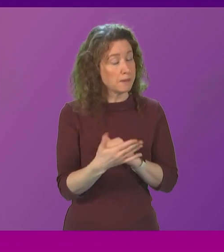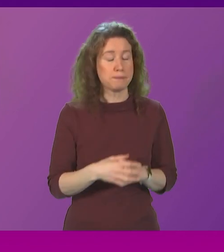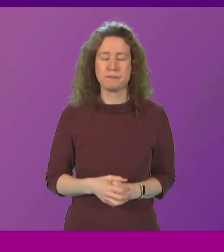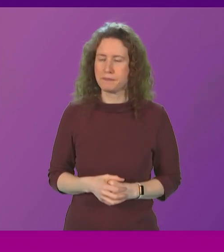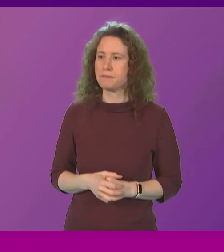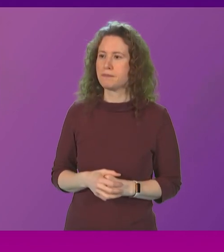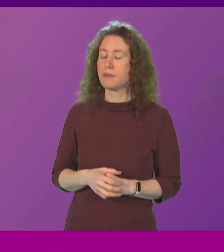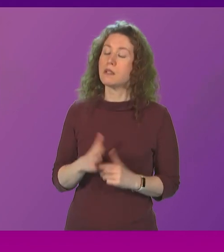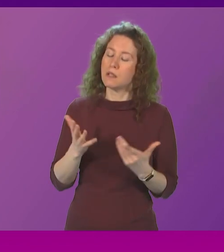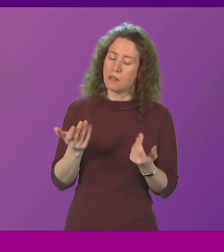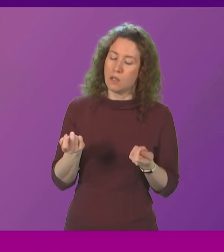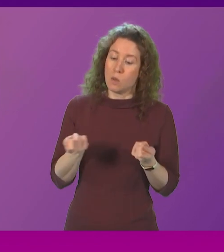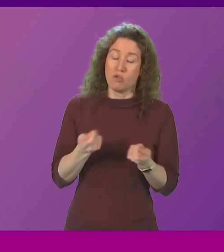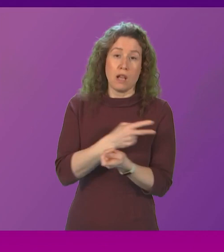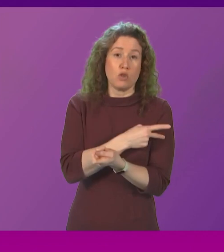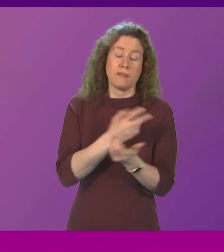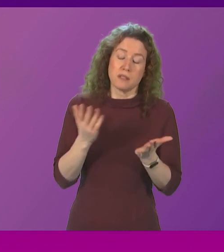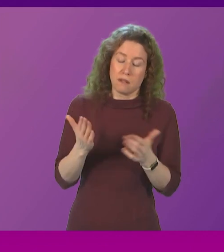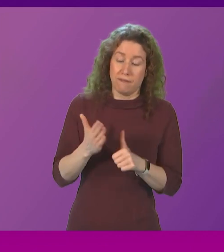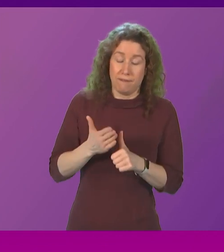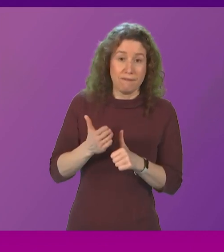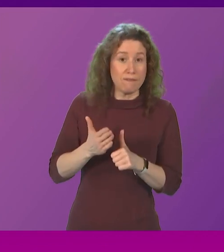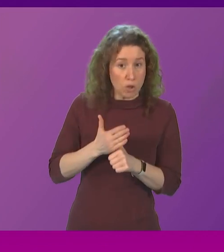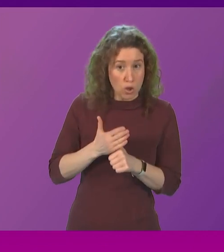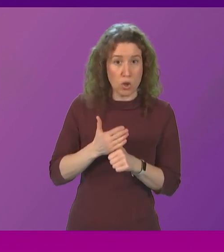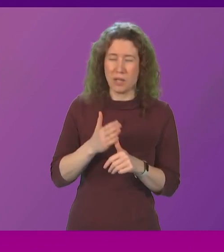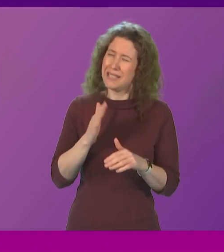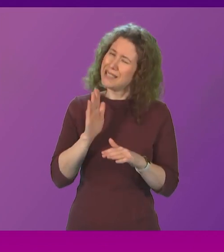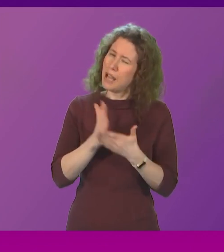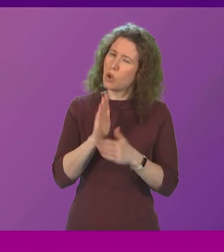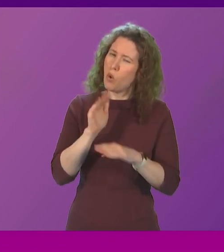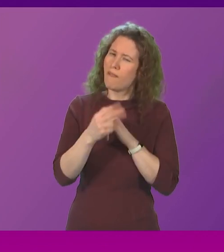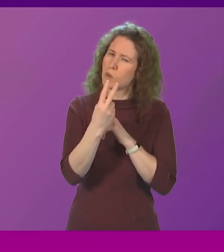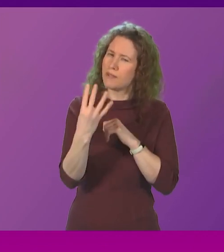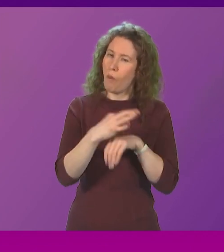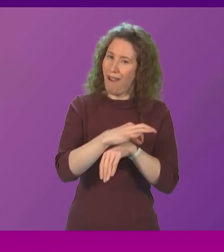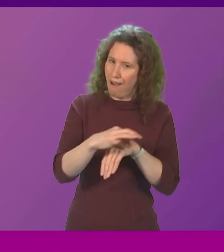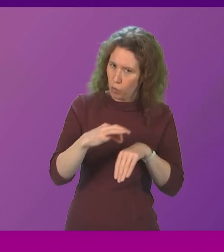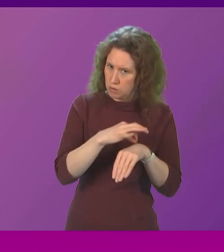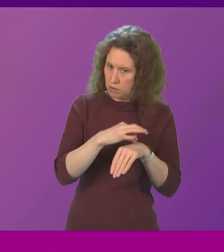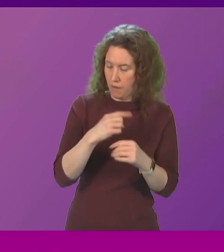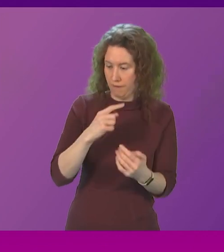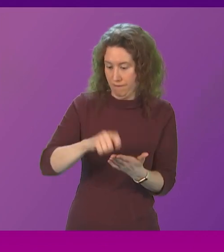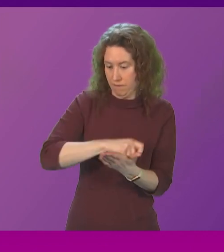It has been just over 24 hours since I was sworn in at the Court of Session.